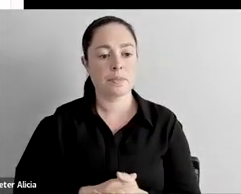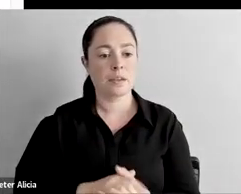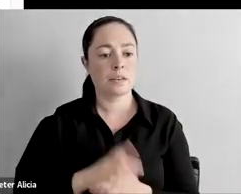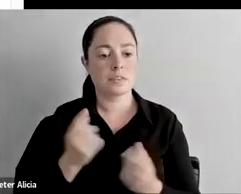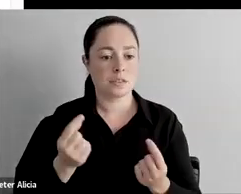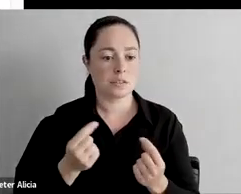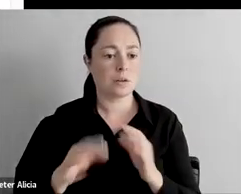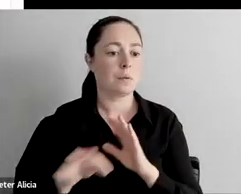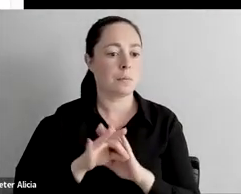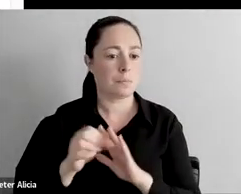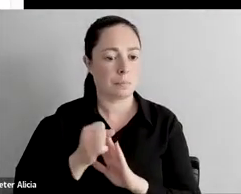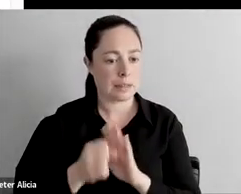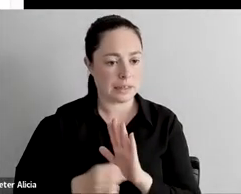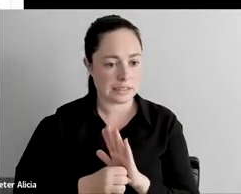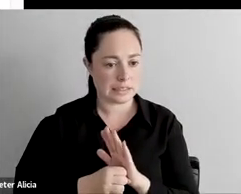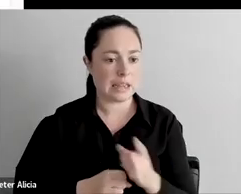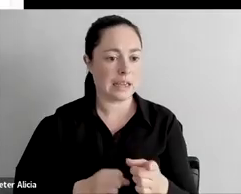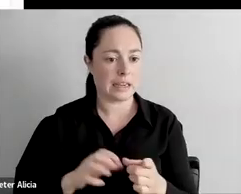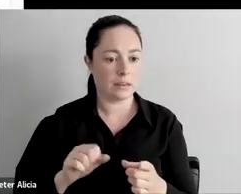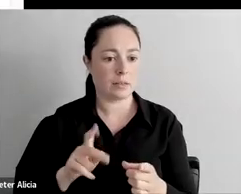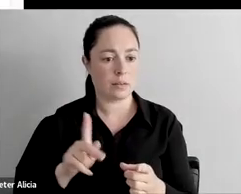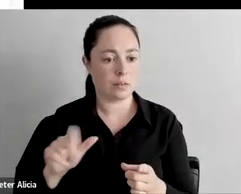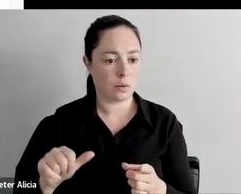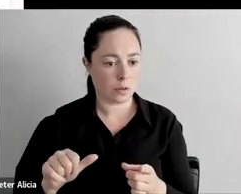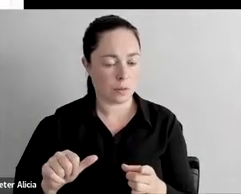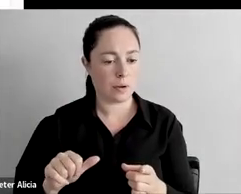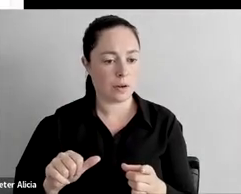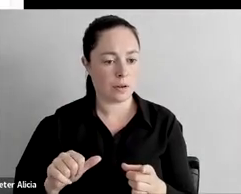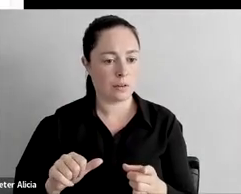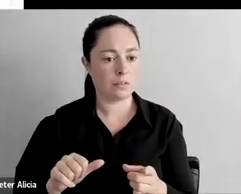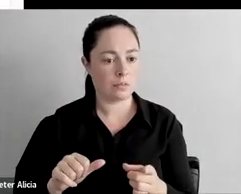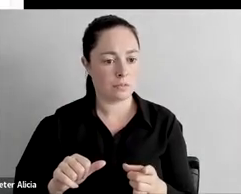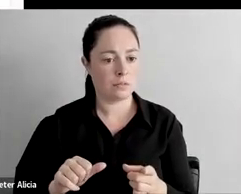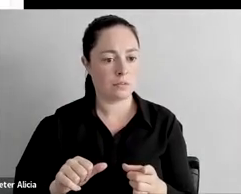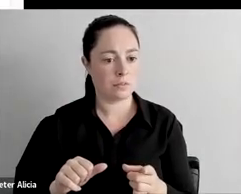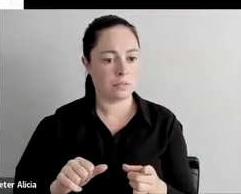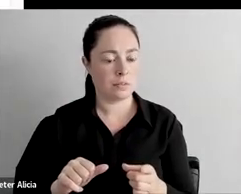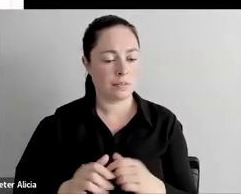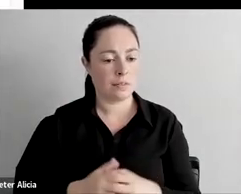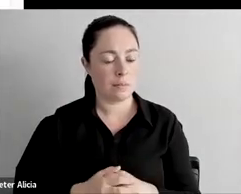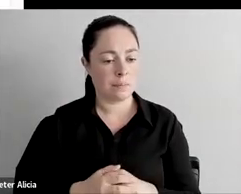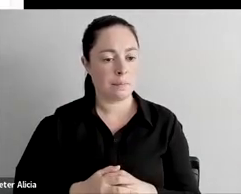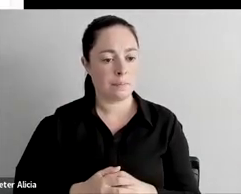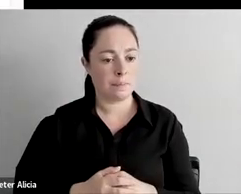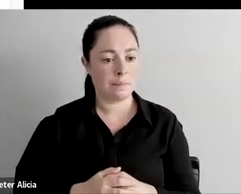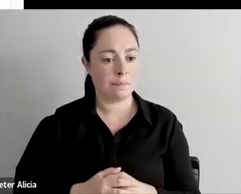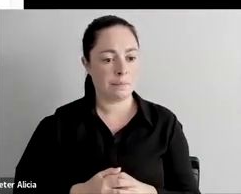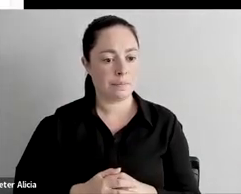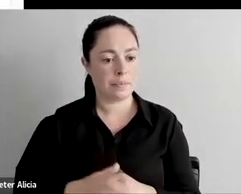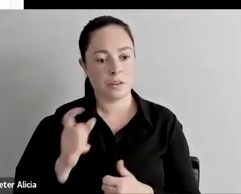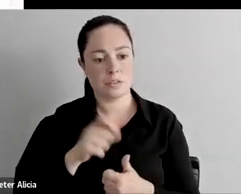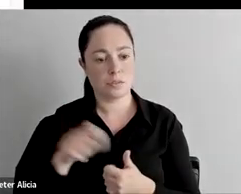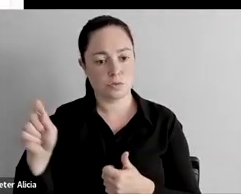to select Oklahoma from state select drop-down menu. There we go.